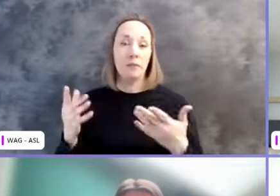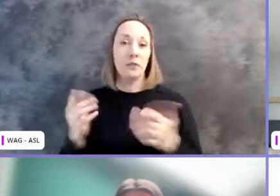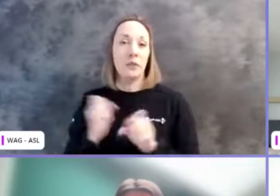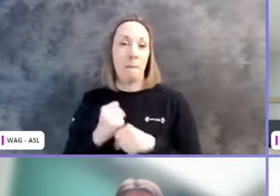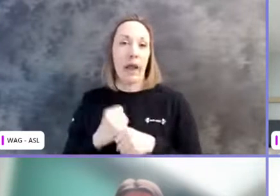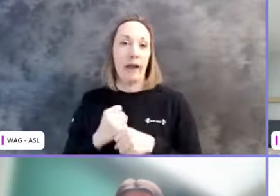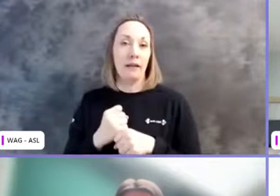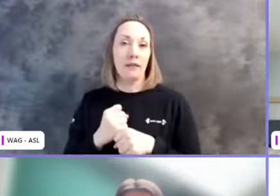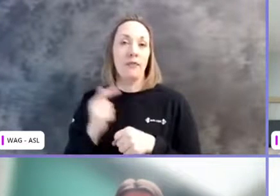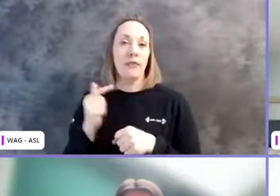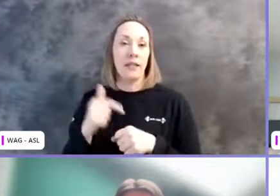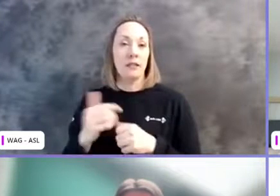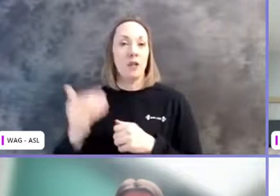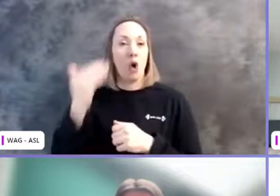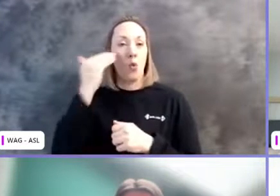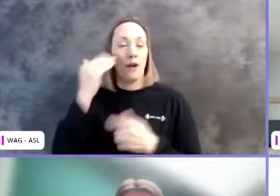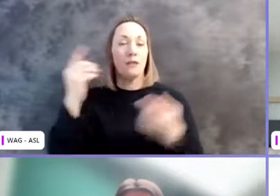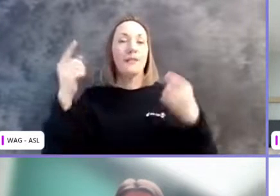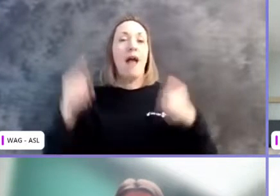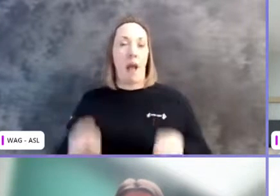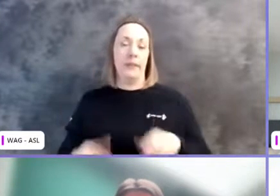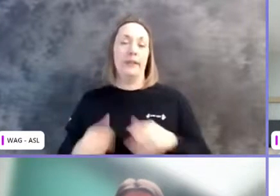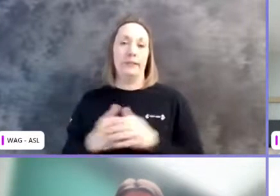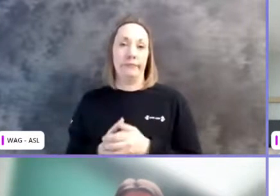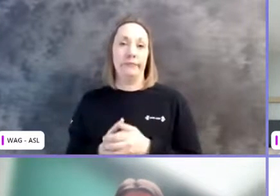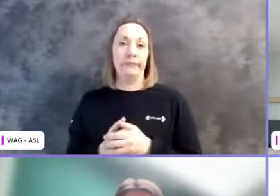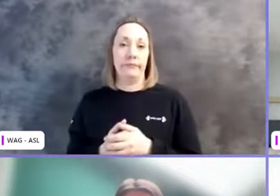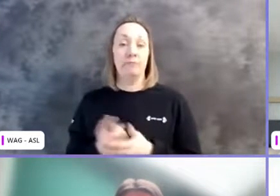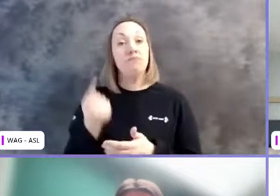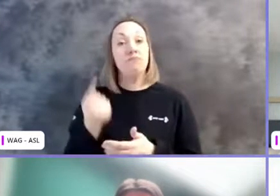research, product manager, anyone's work, it's ingrained